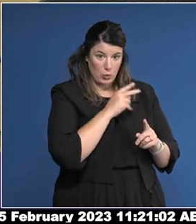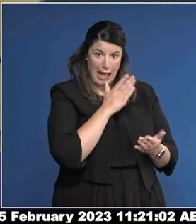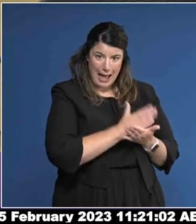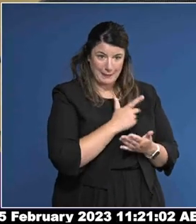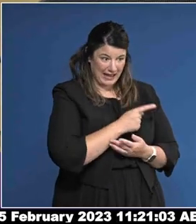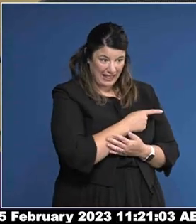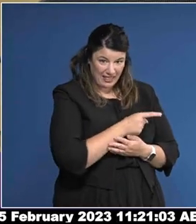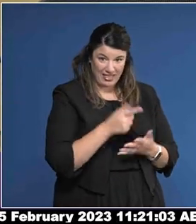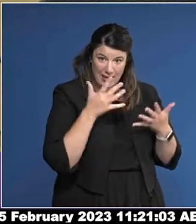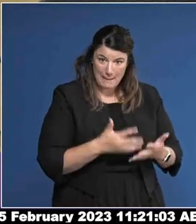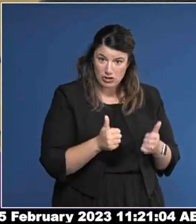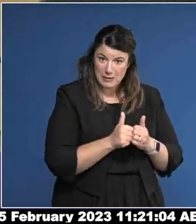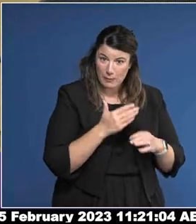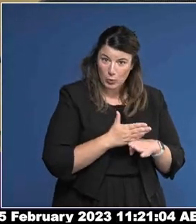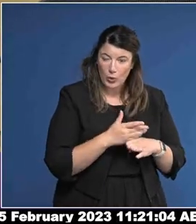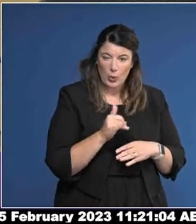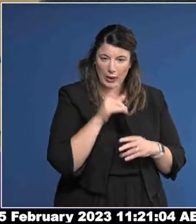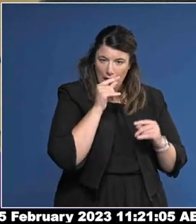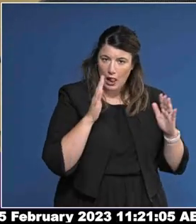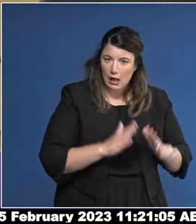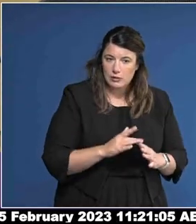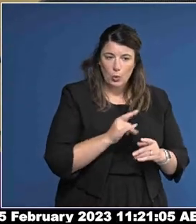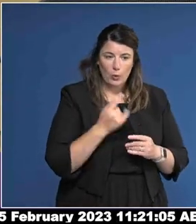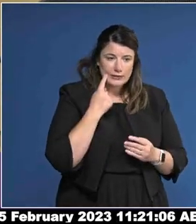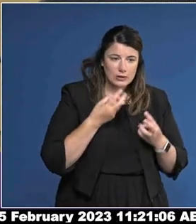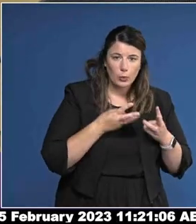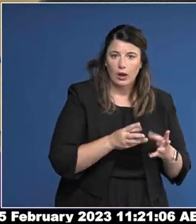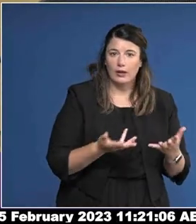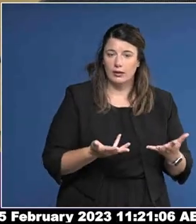group home staff, frontline managers and organisations, and in particular consider